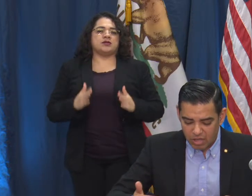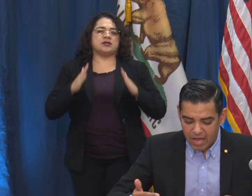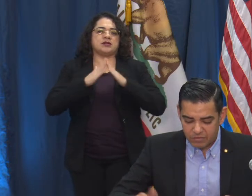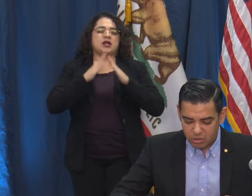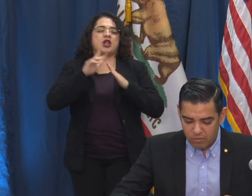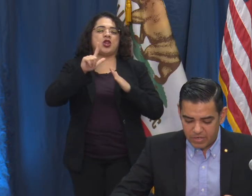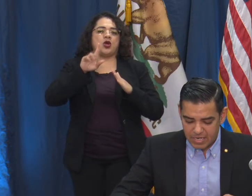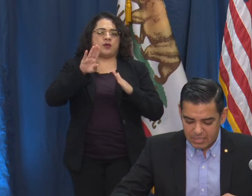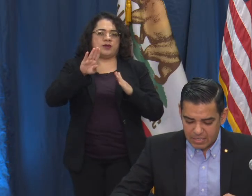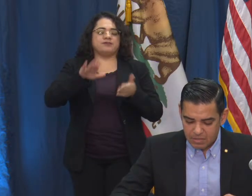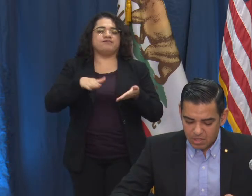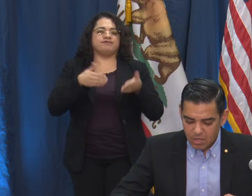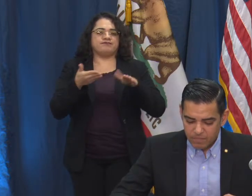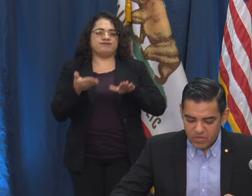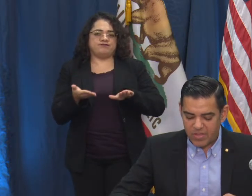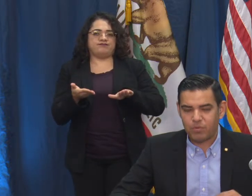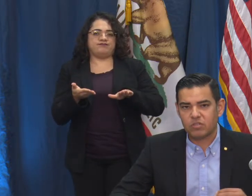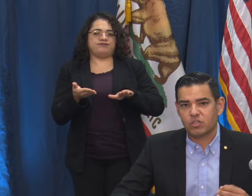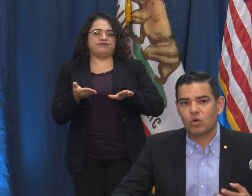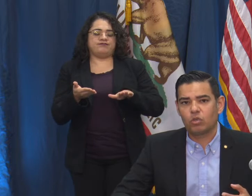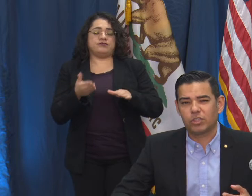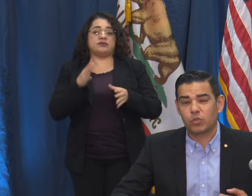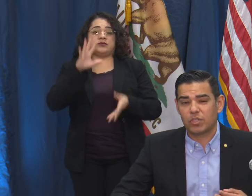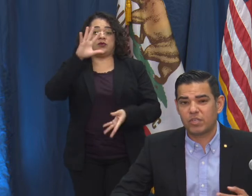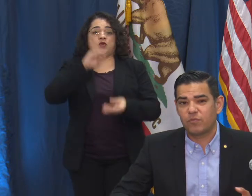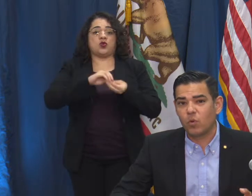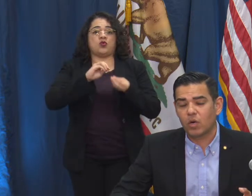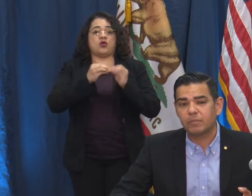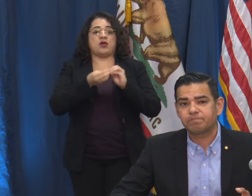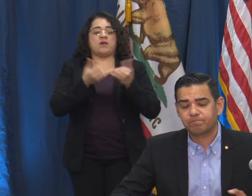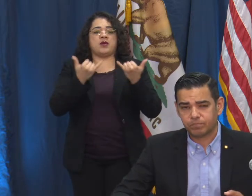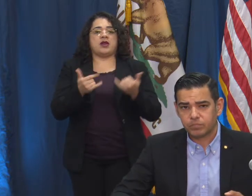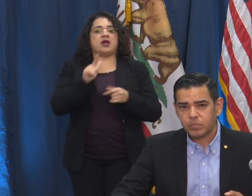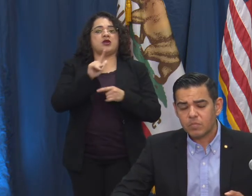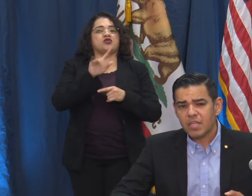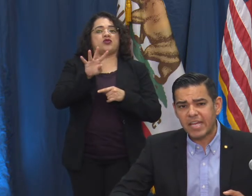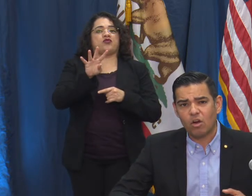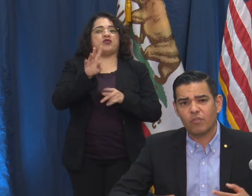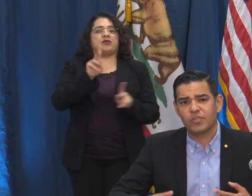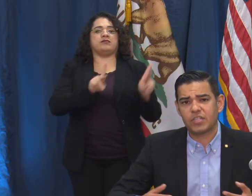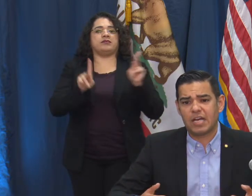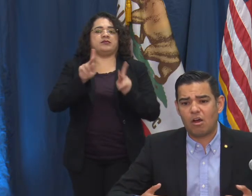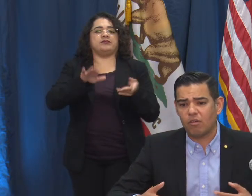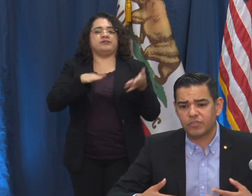lives to COVID-19, that brings our total to 24 and all this